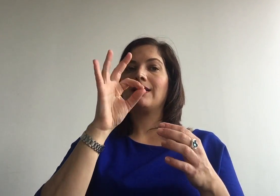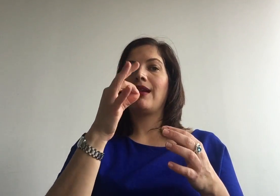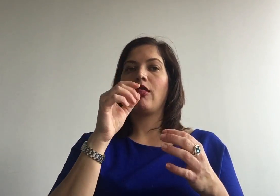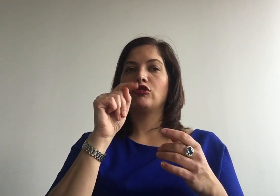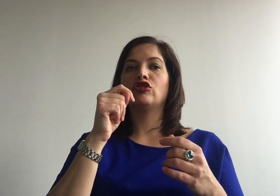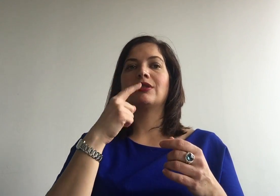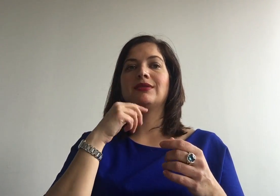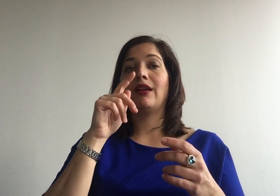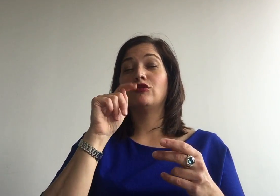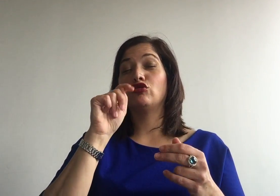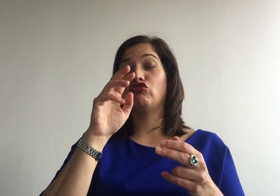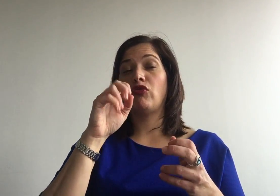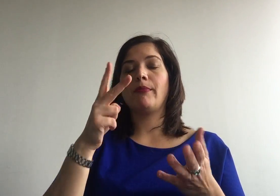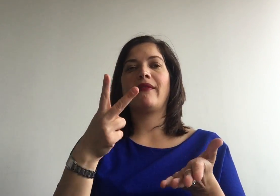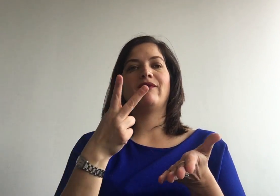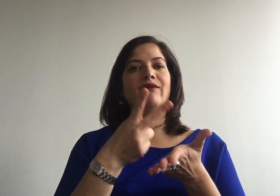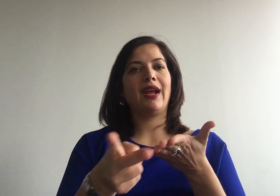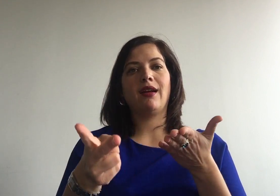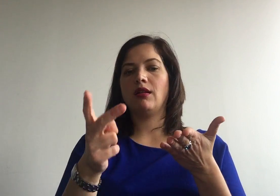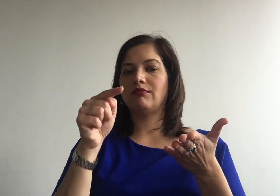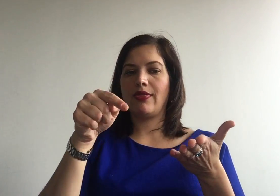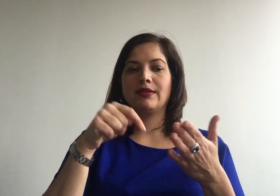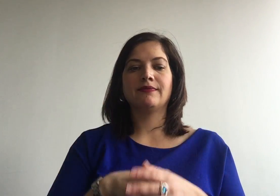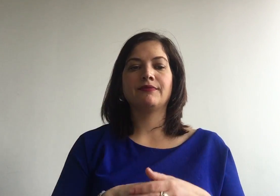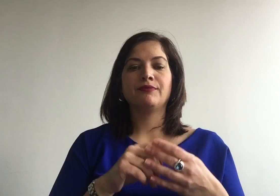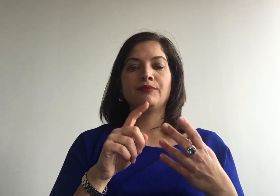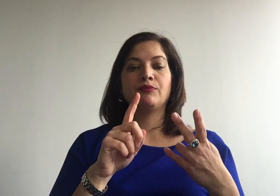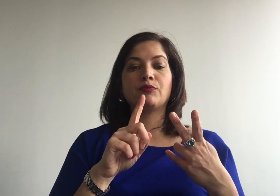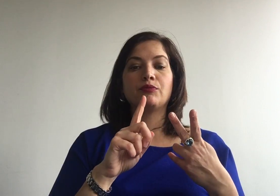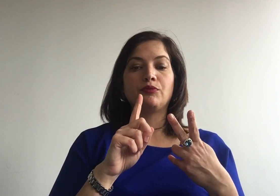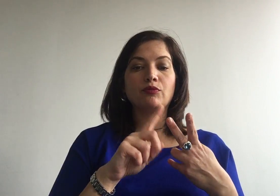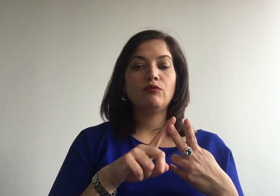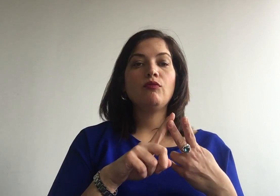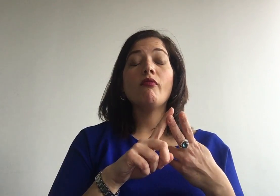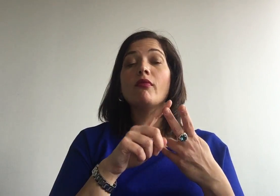The Court said Trump failed to show he will be successful in arguing this point.